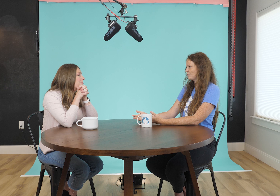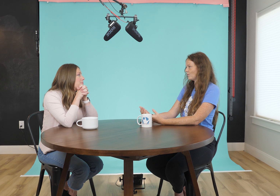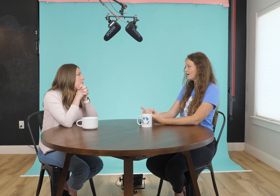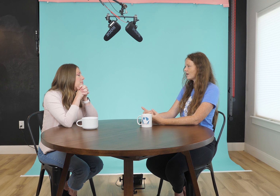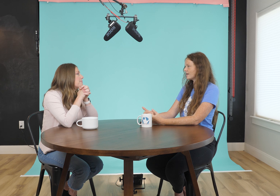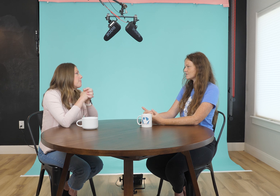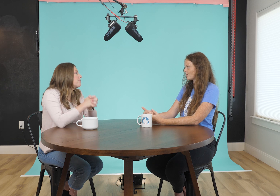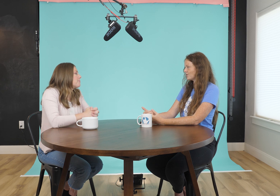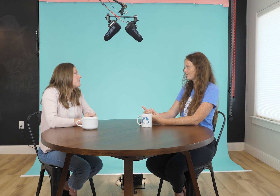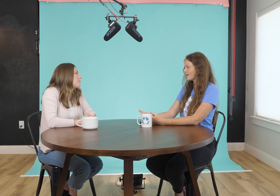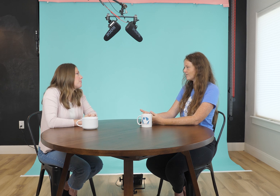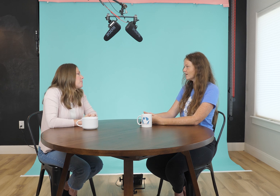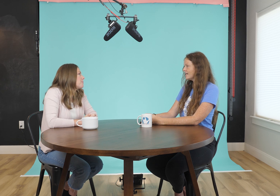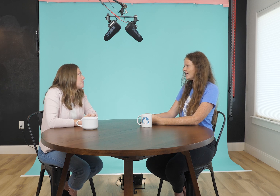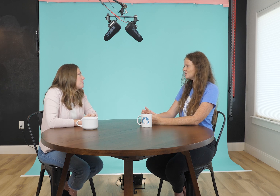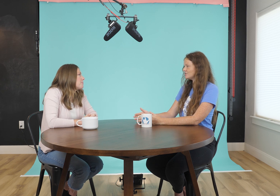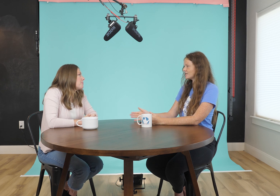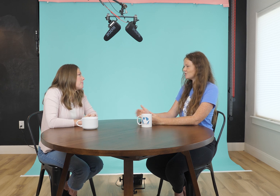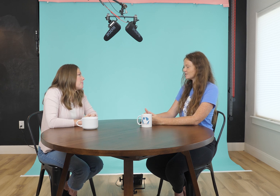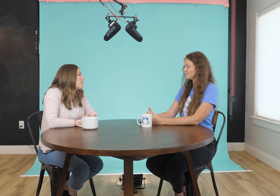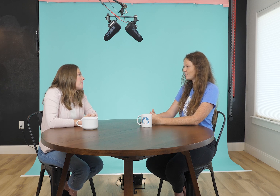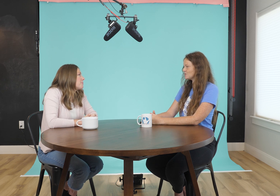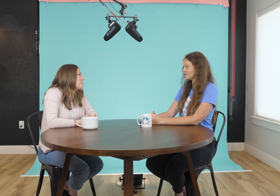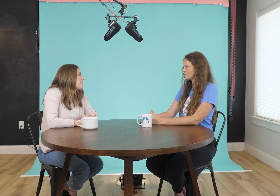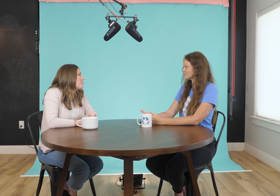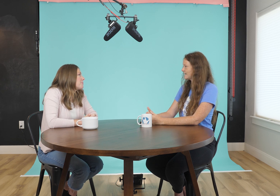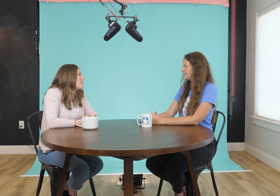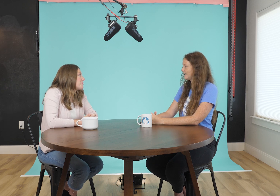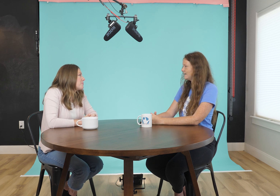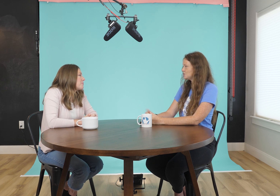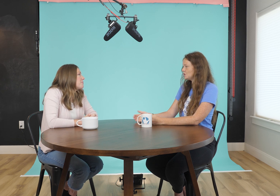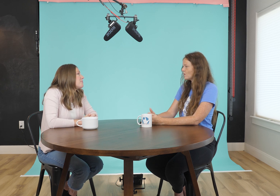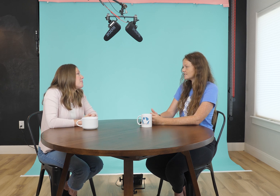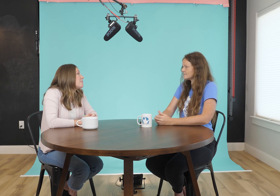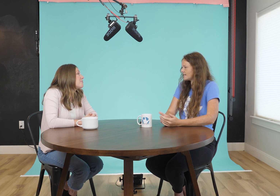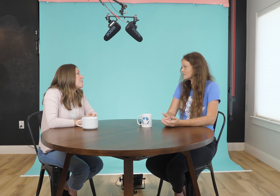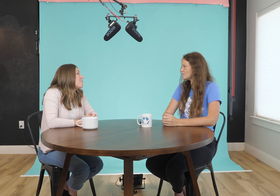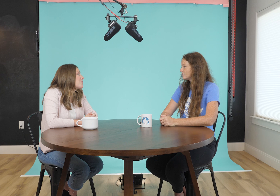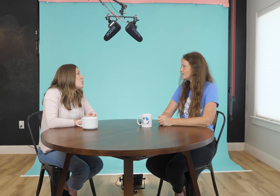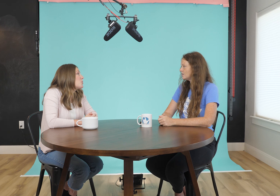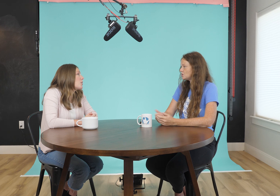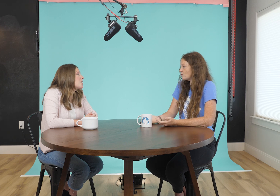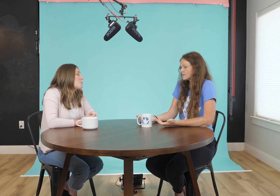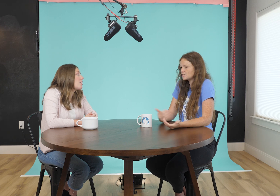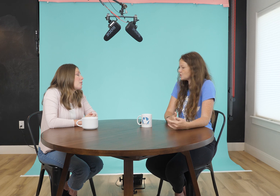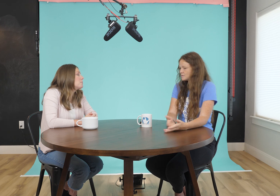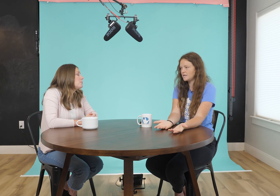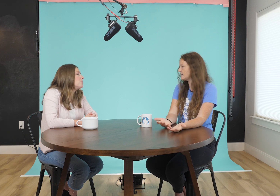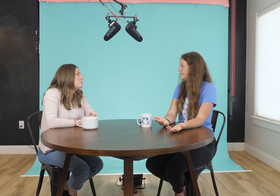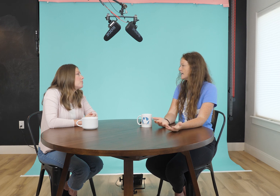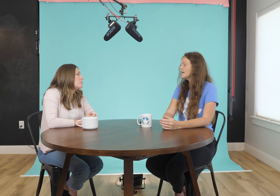We are going to support you, whatever. And she said she wants to be a matron, which is like a nanny. She wants to stay in school. She wants to just be a nanny.